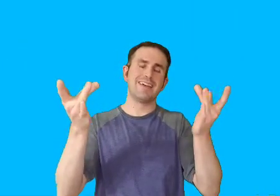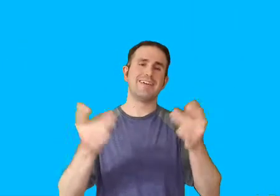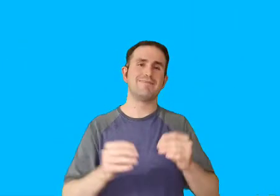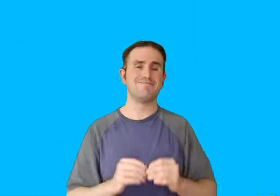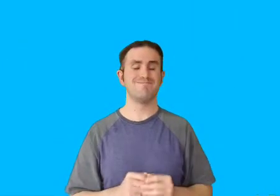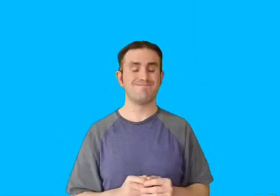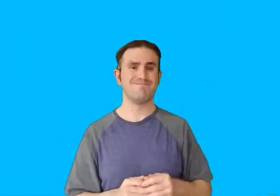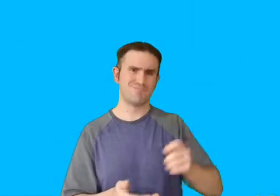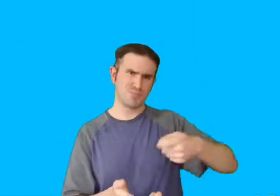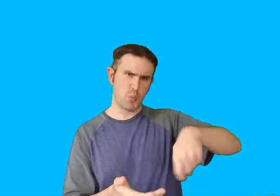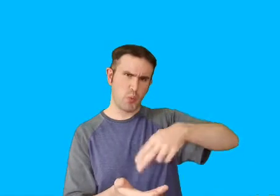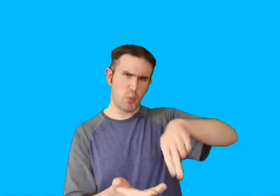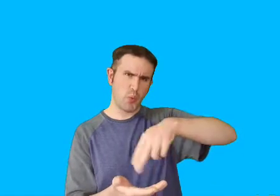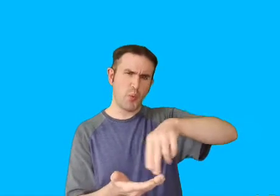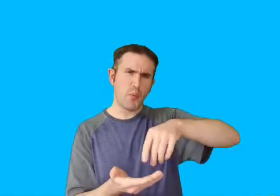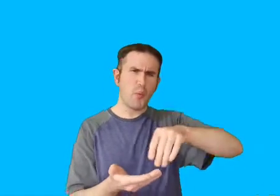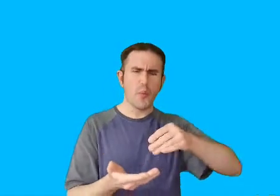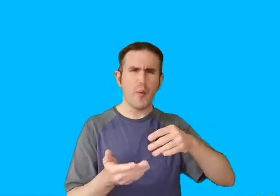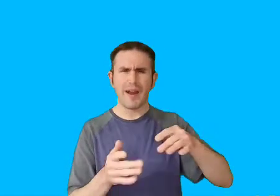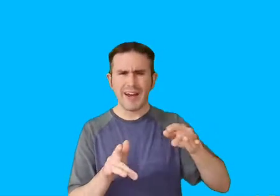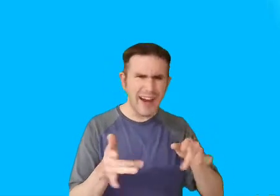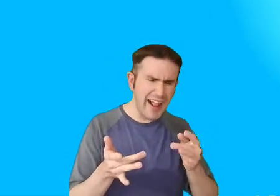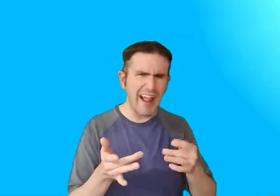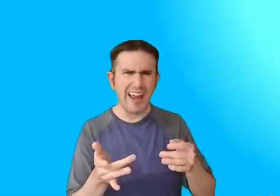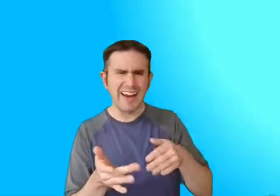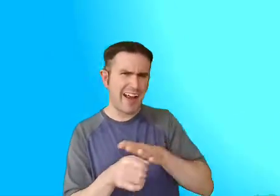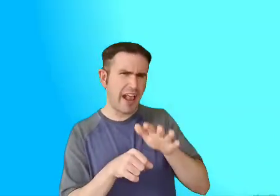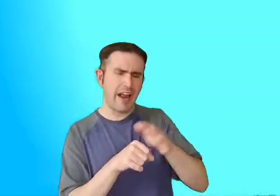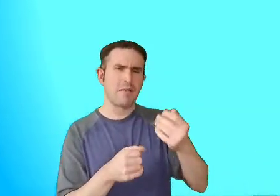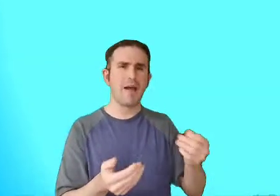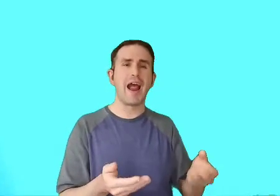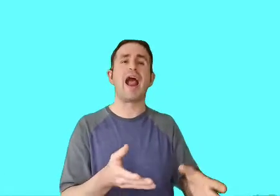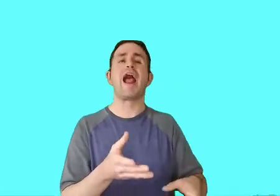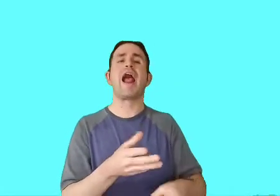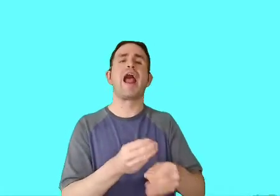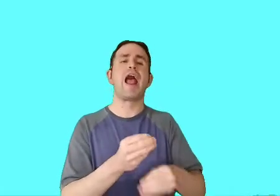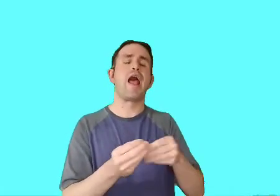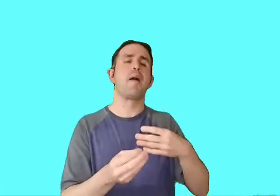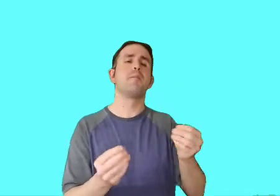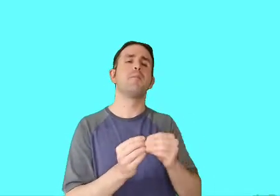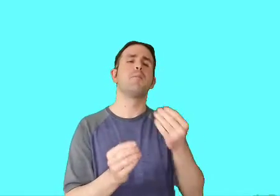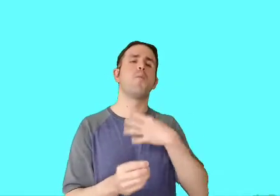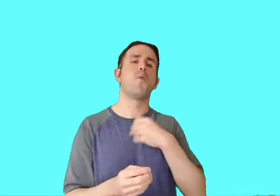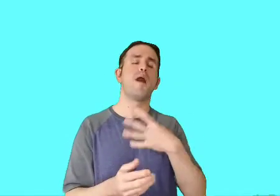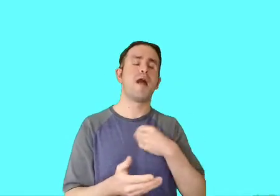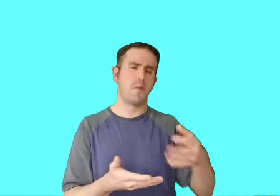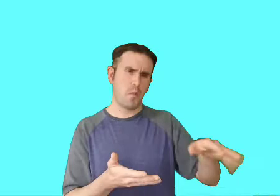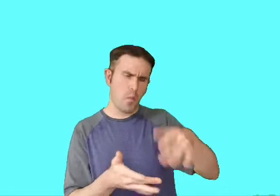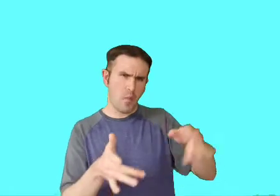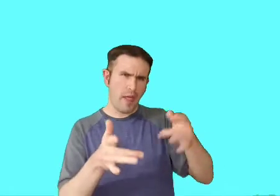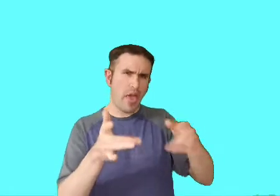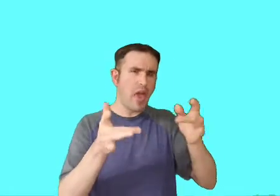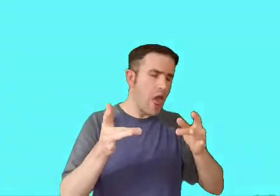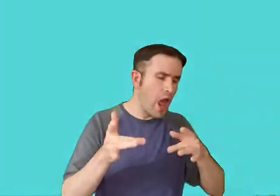and then just swirl it until it's about, you know, the the tint or the lightness of that blue that